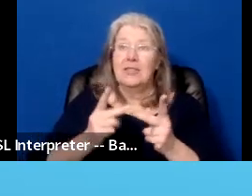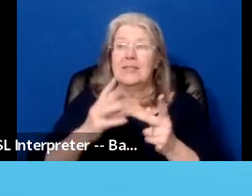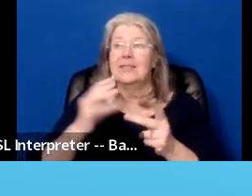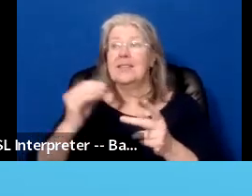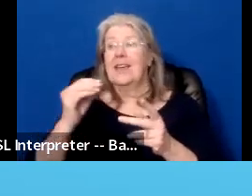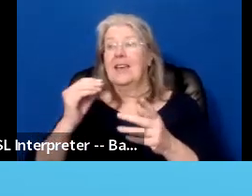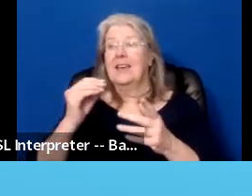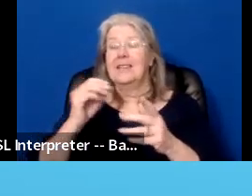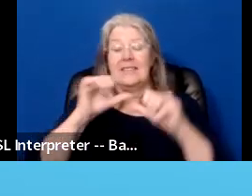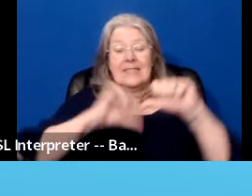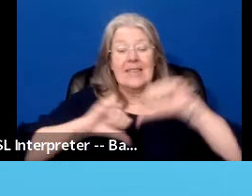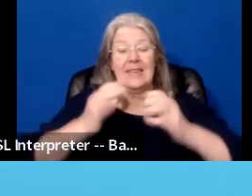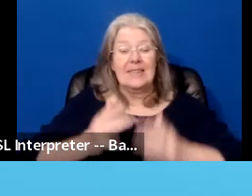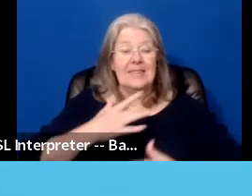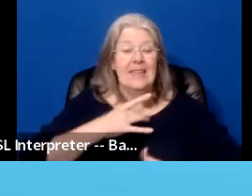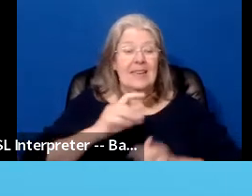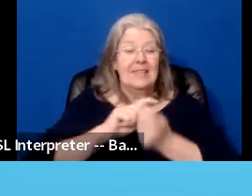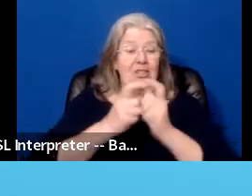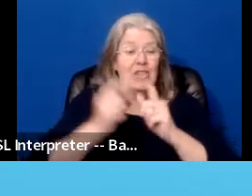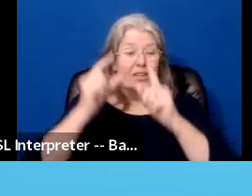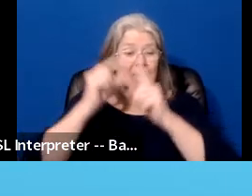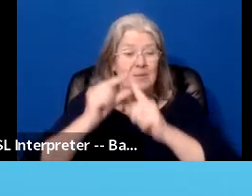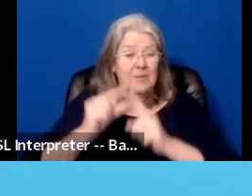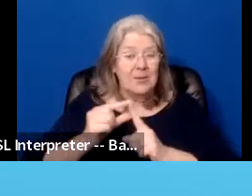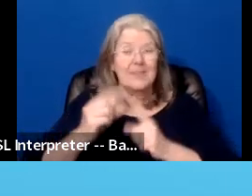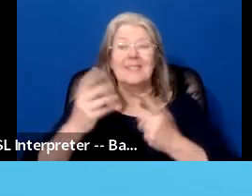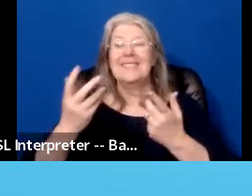on their toes, so I think we may be changing the wording.